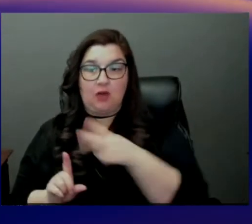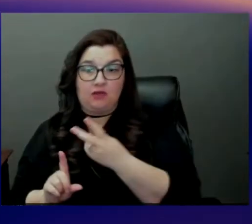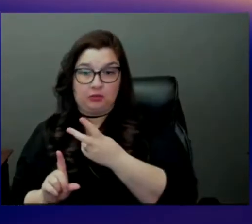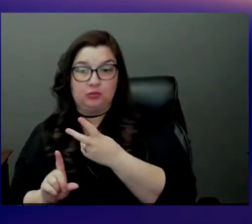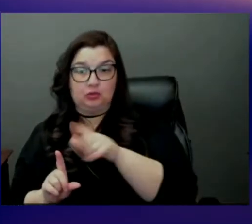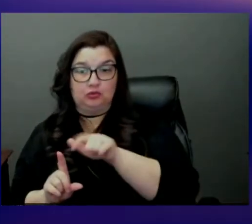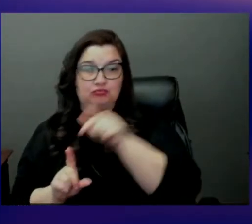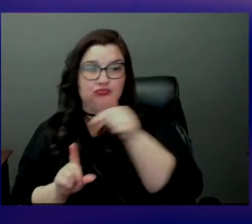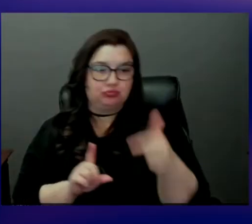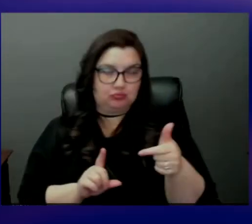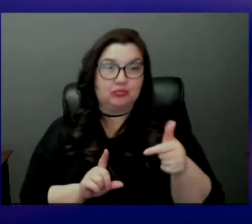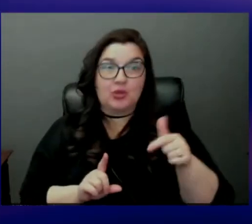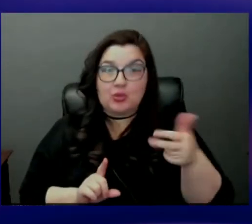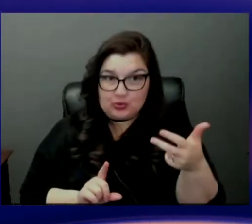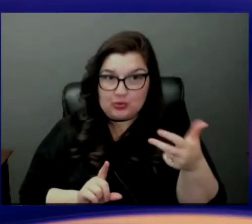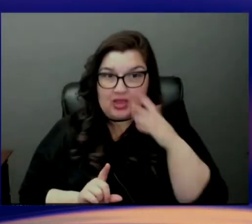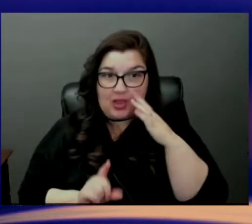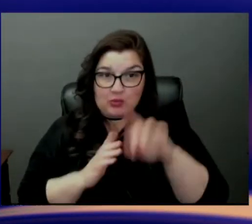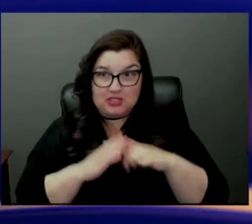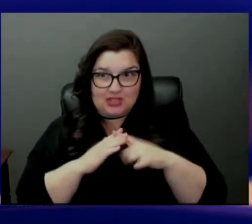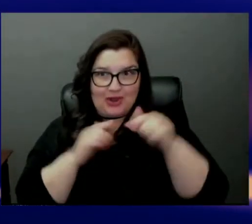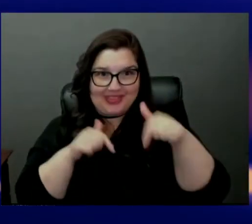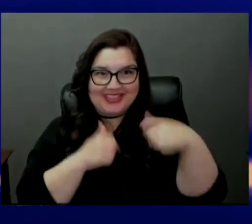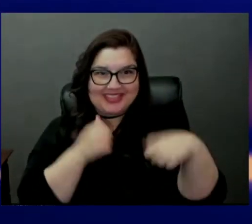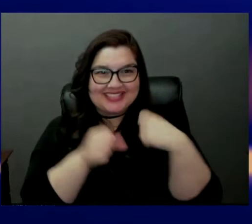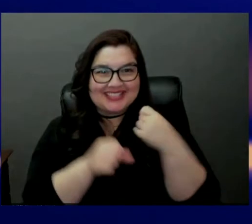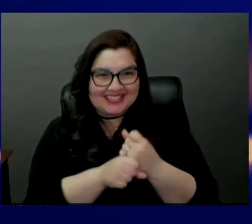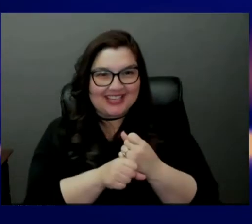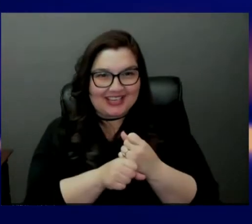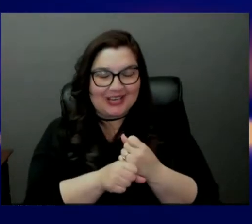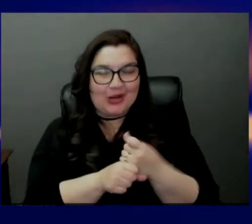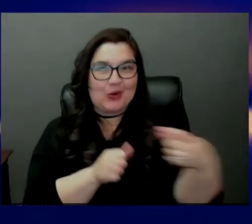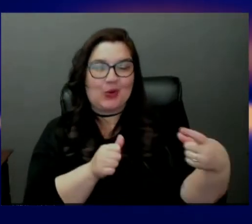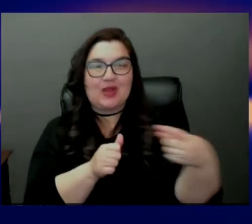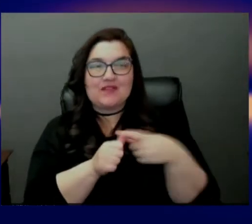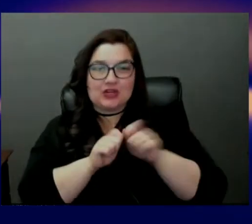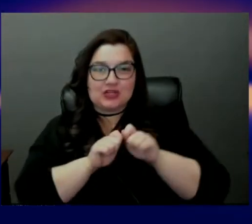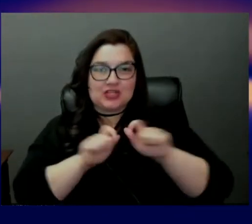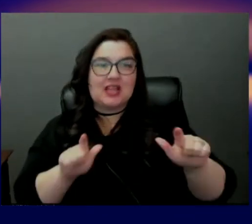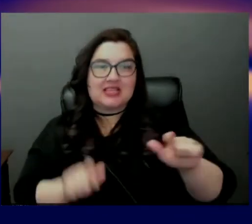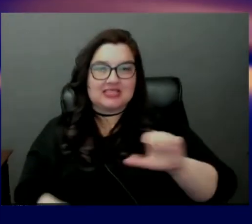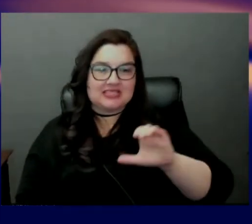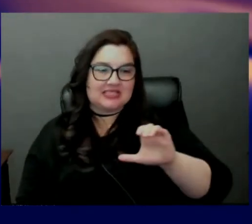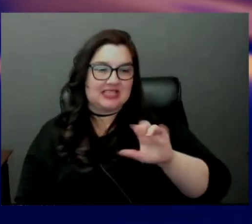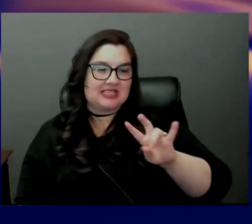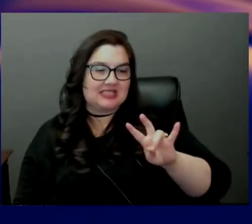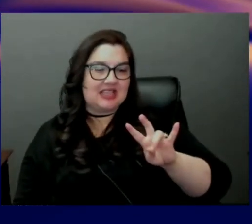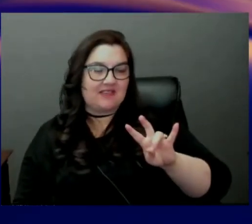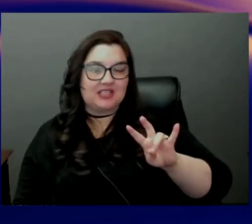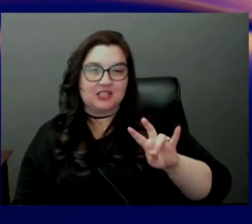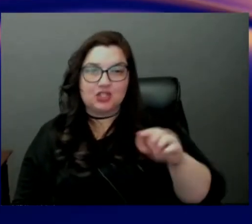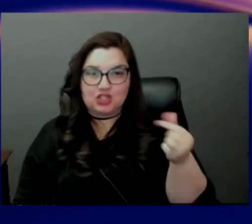and we start doing that this year as we first launch the C7G instances, which have been announced in our preview,